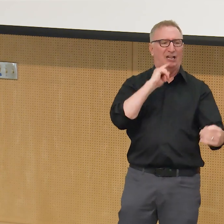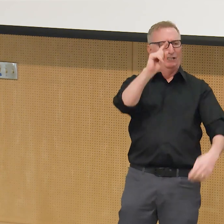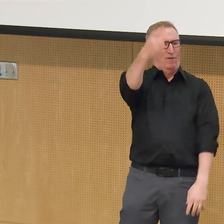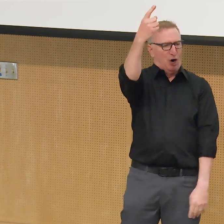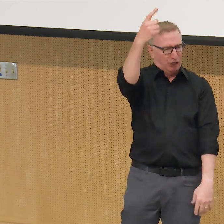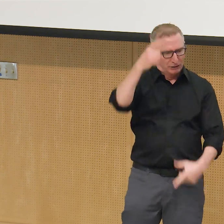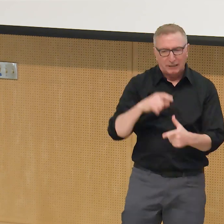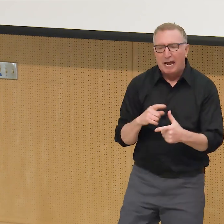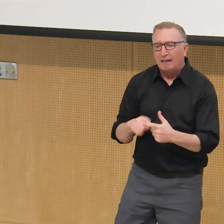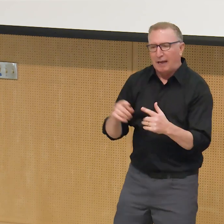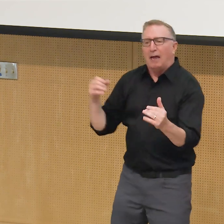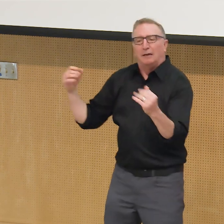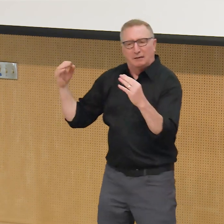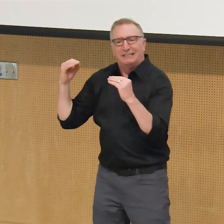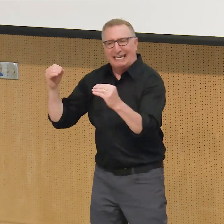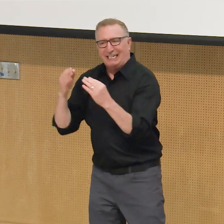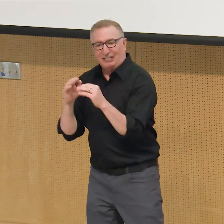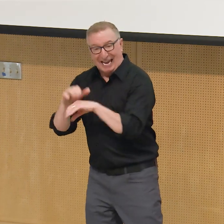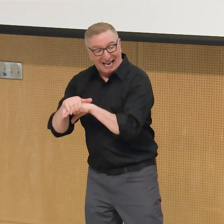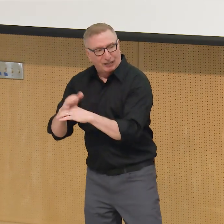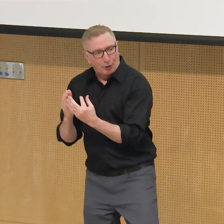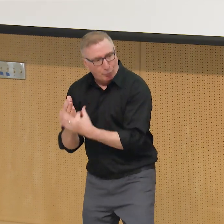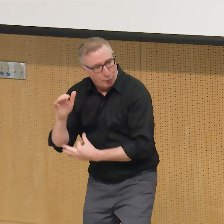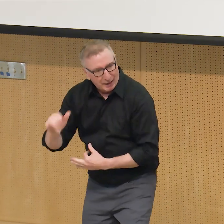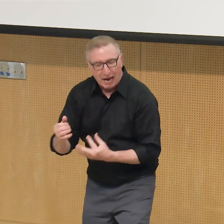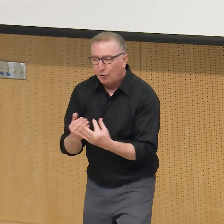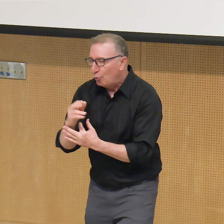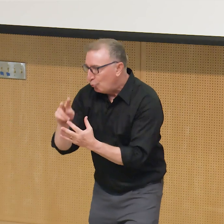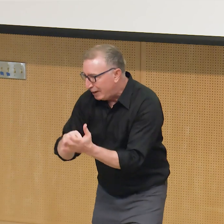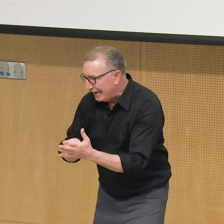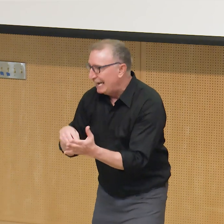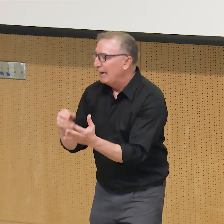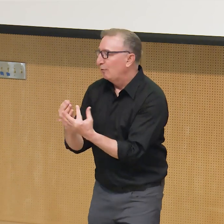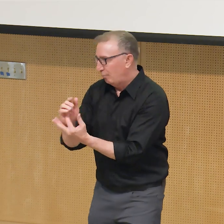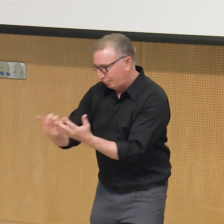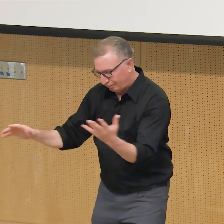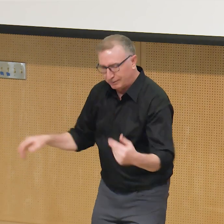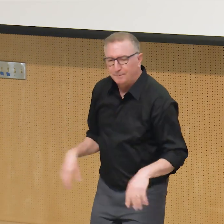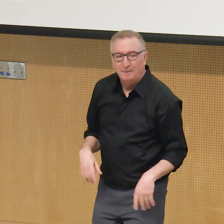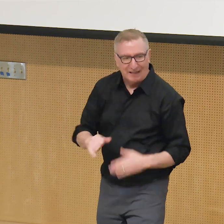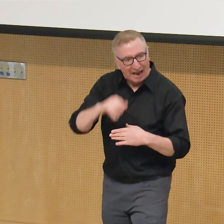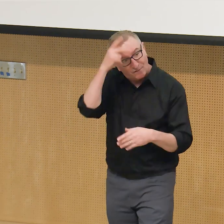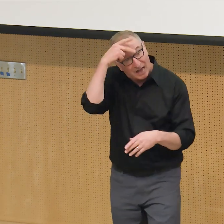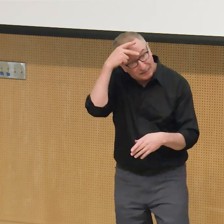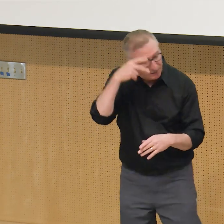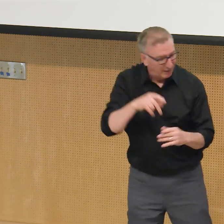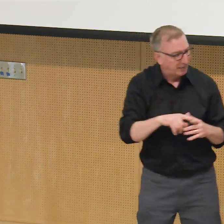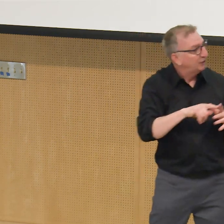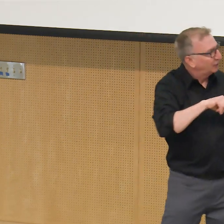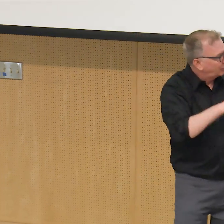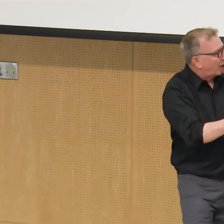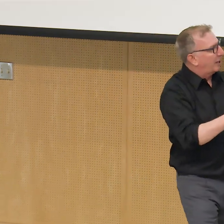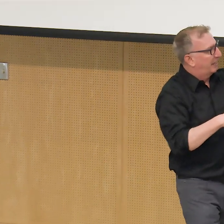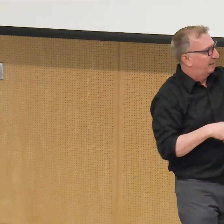So, everybody in the schools uses sign language and then they teach English using sign language to learn reading and writing.